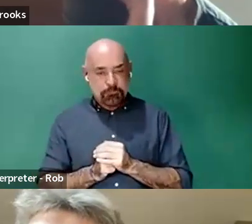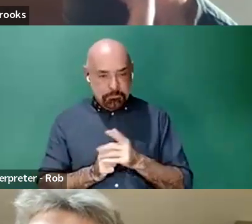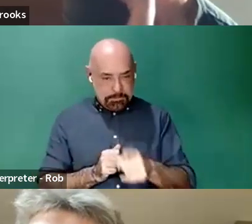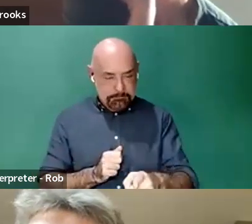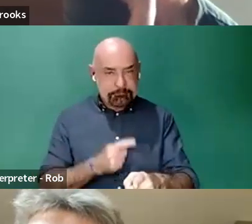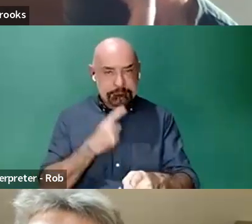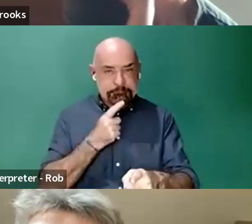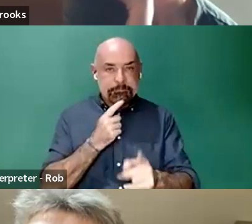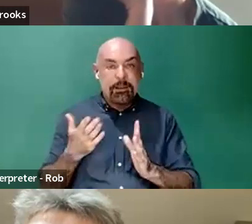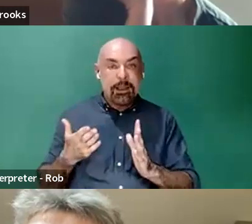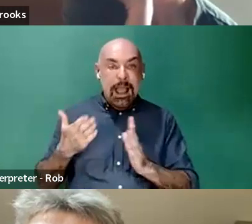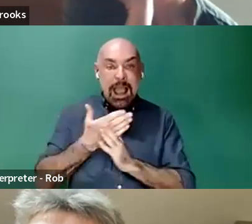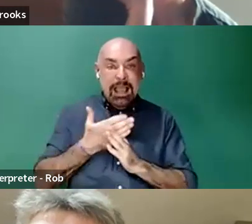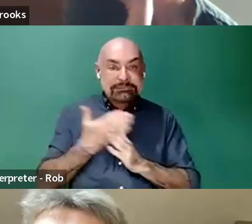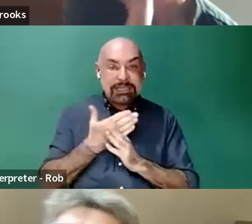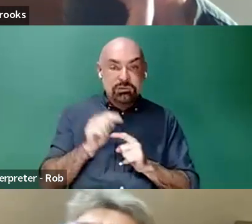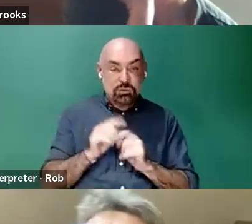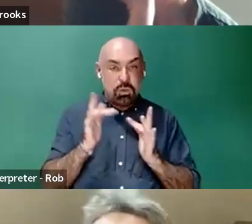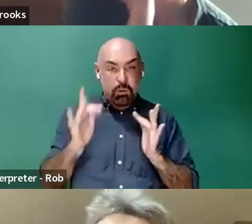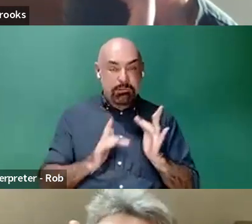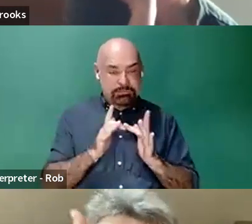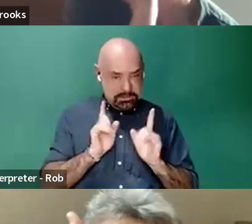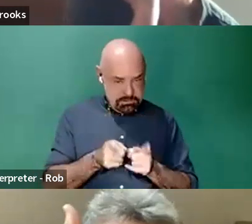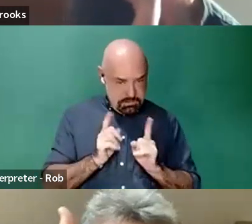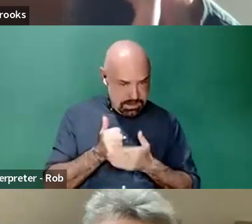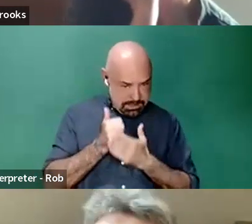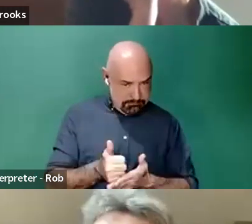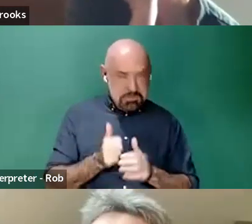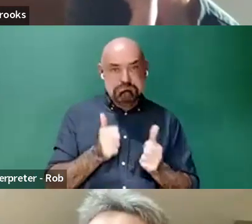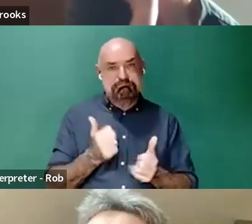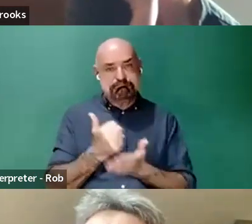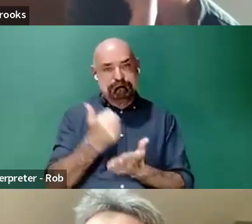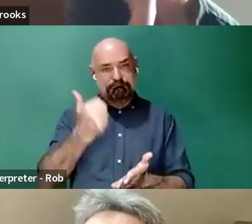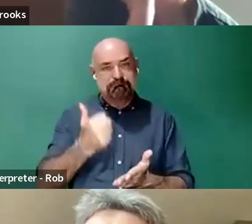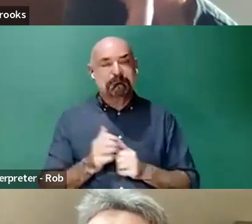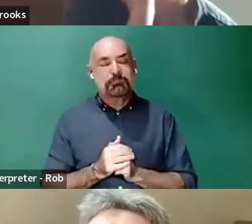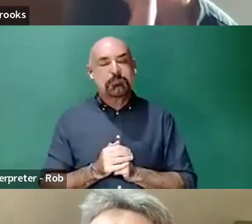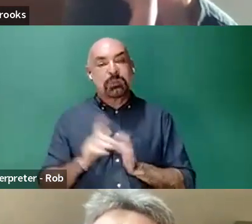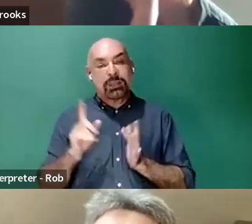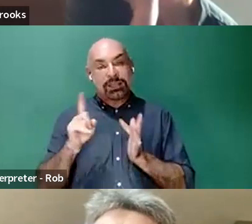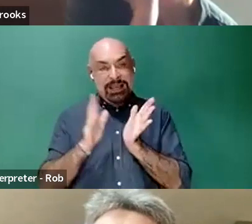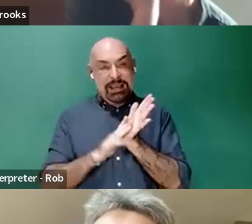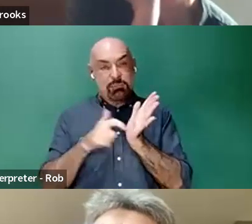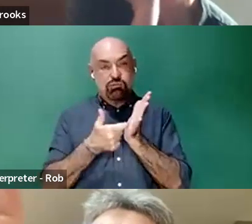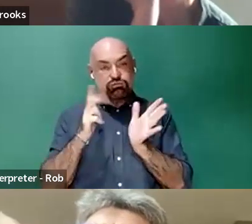to the website from Australia will be very helpful. Excellent. As everyone said, it's one of the main purposes that we